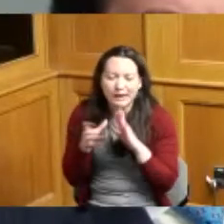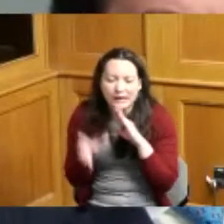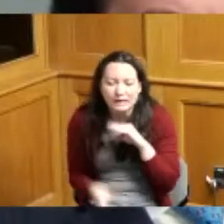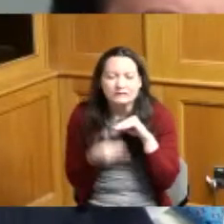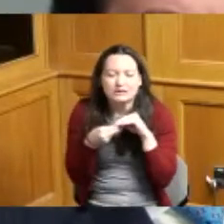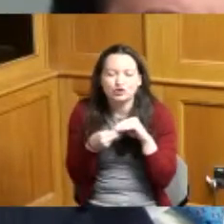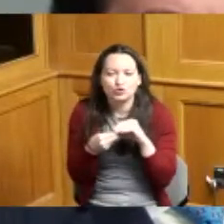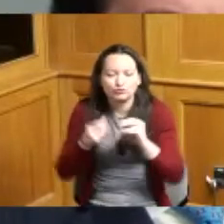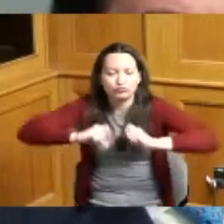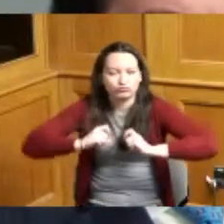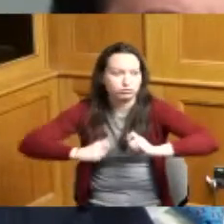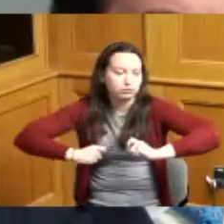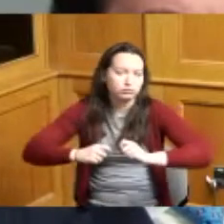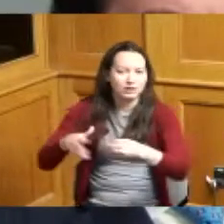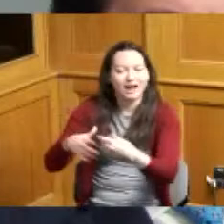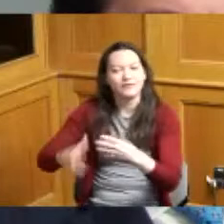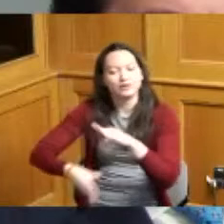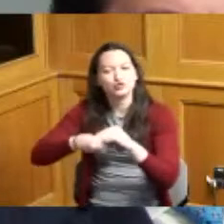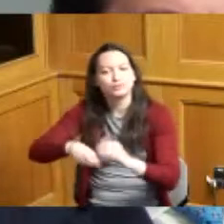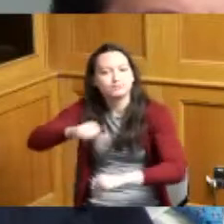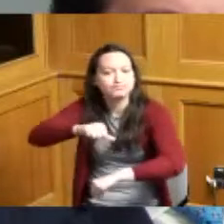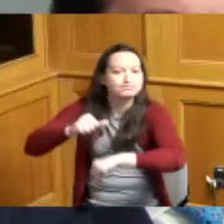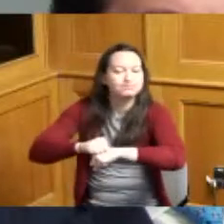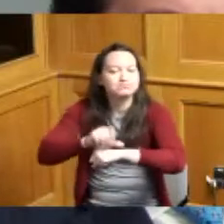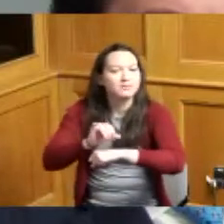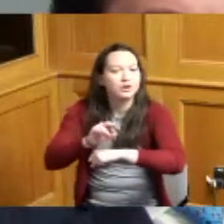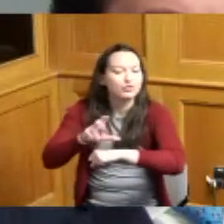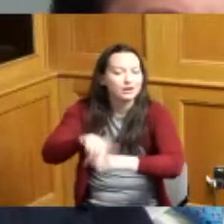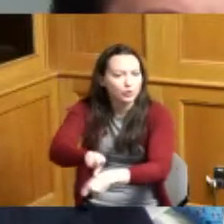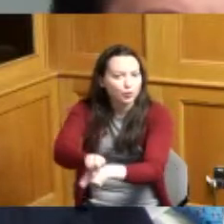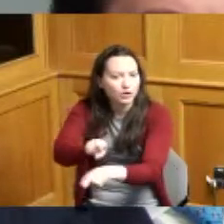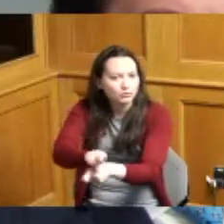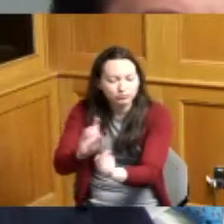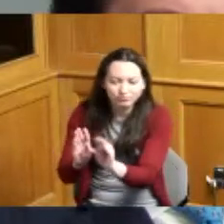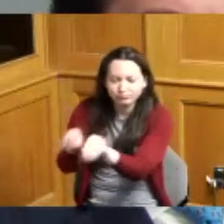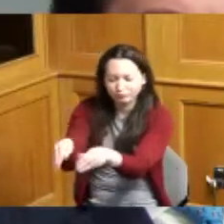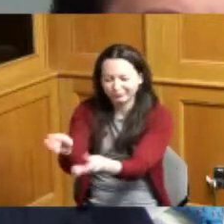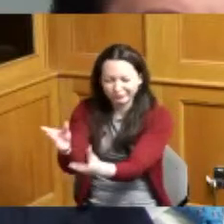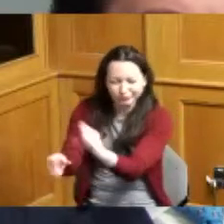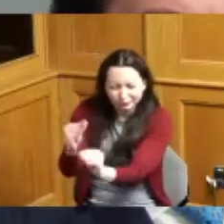room so there's some additional concrete work that has to be um uh performed all of that